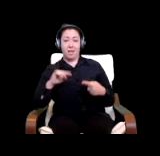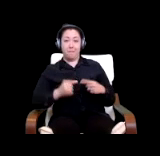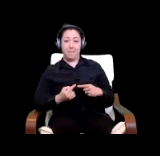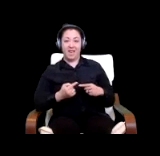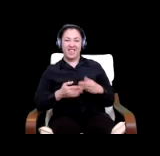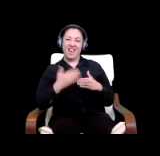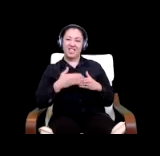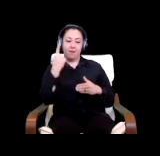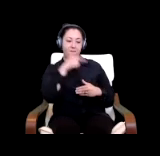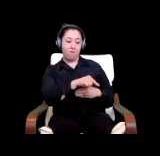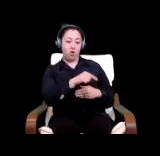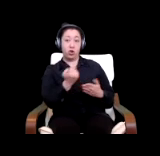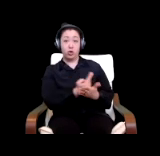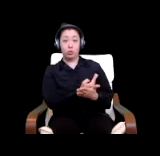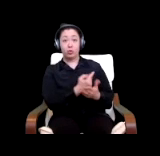and she used it consistently.